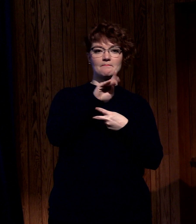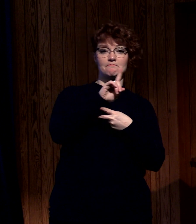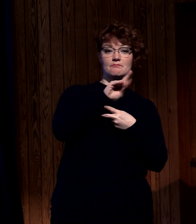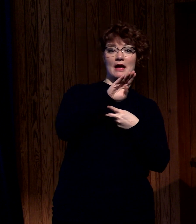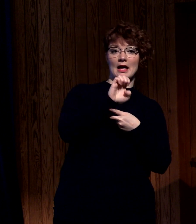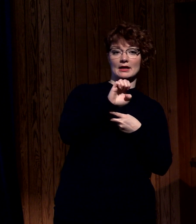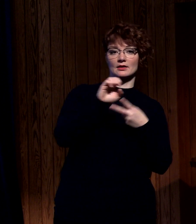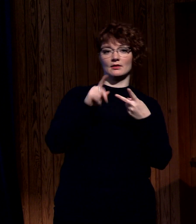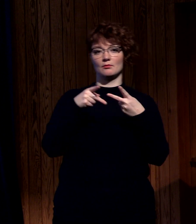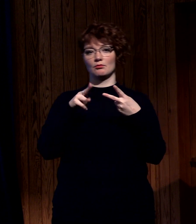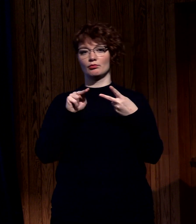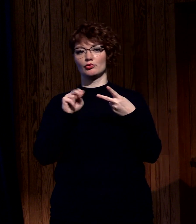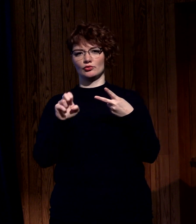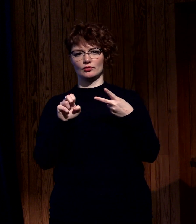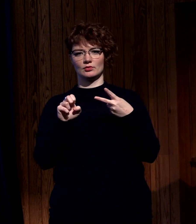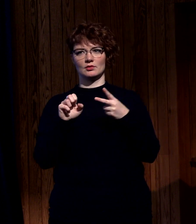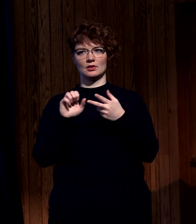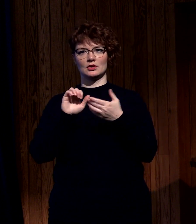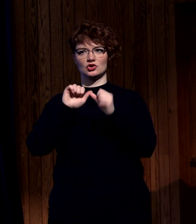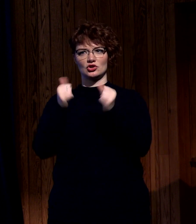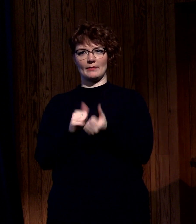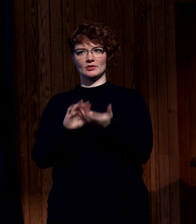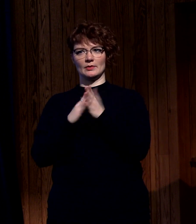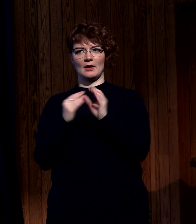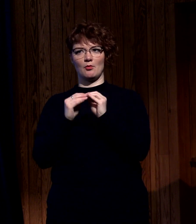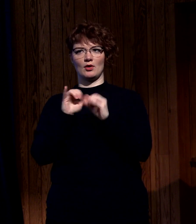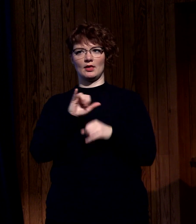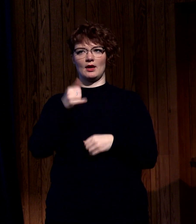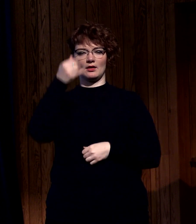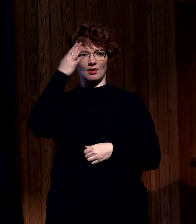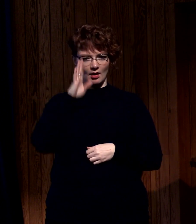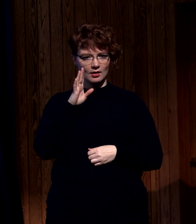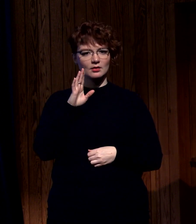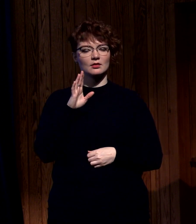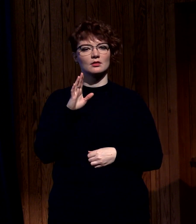love. Now, most scholars note the unusual choice of the Greek